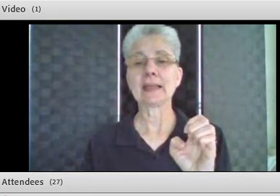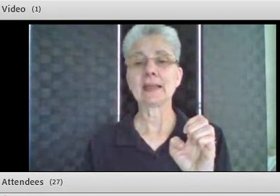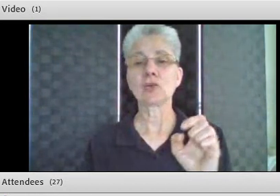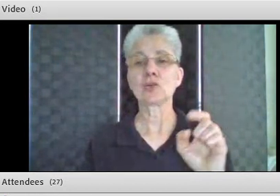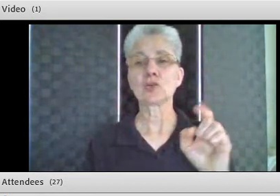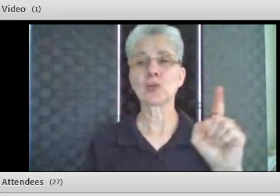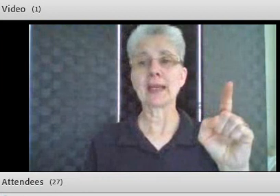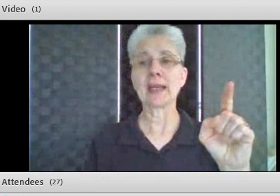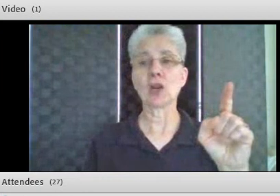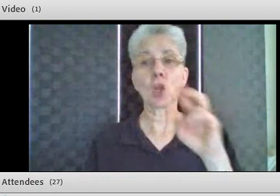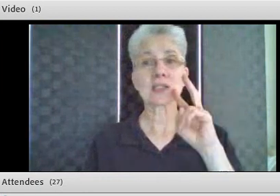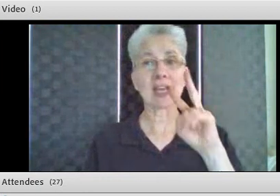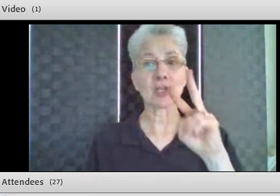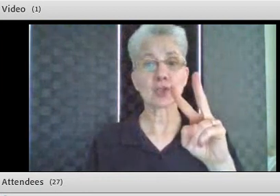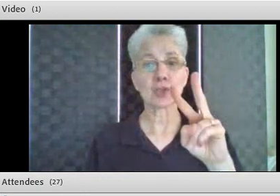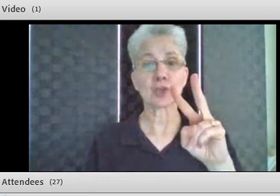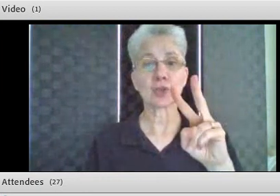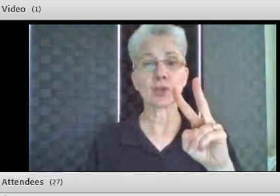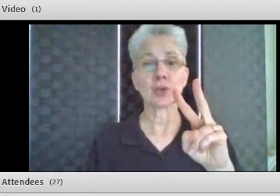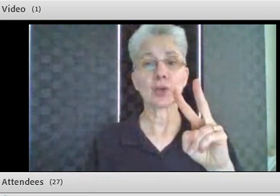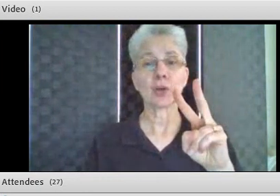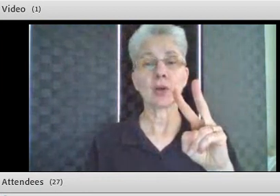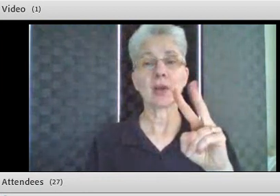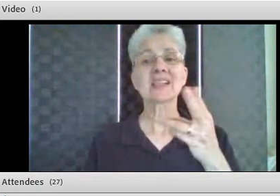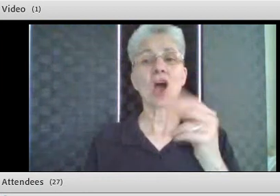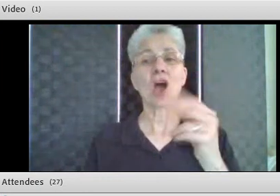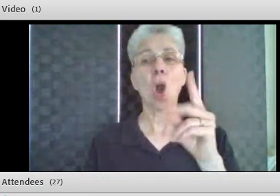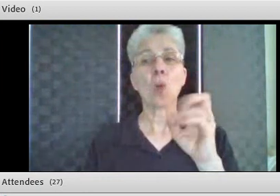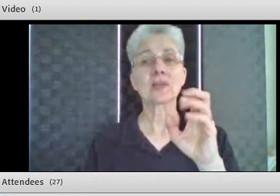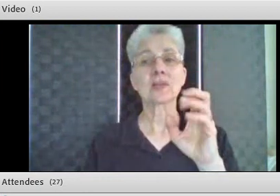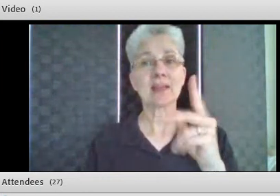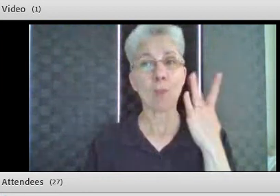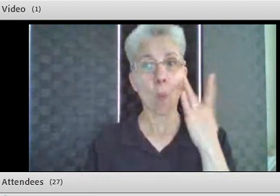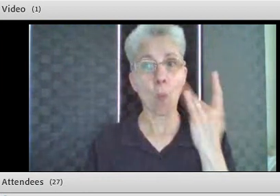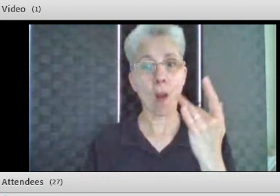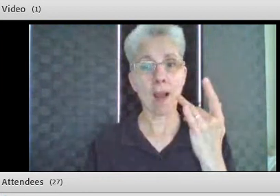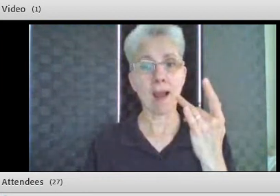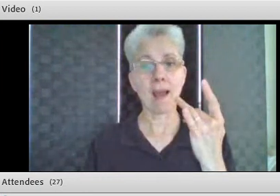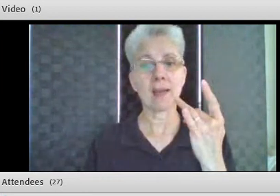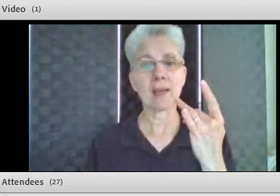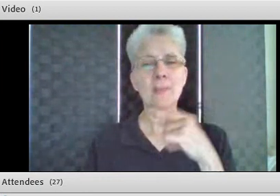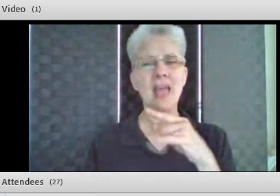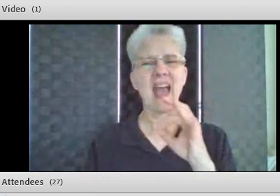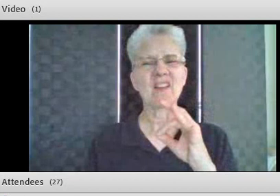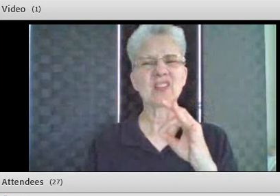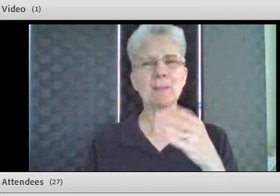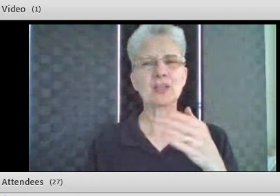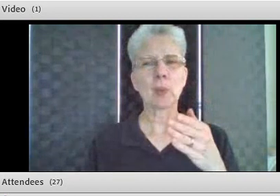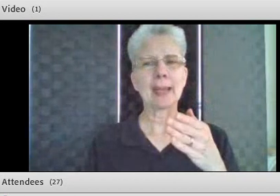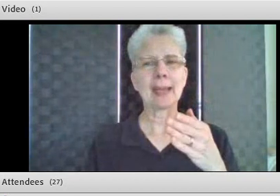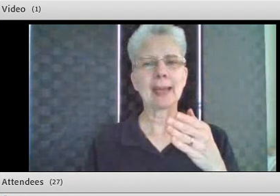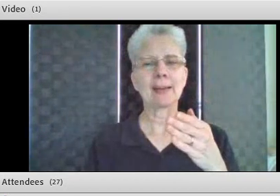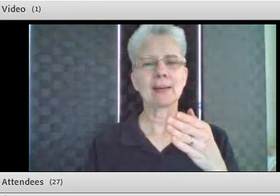From here to here, it looks like it would be, like, two steps or something. It's not.